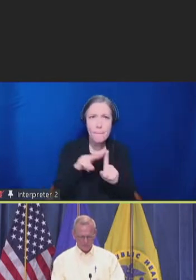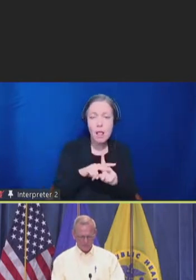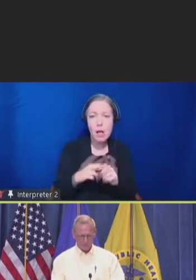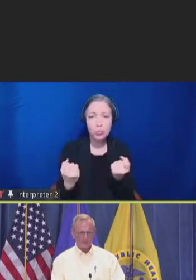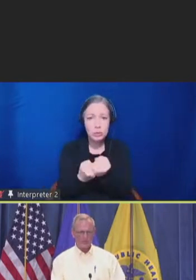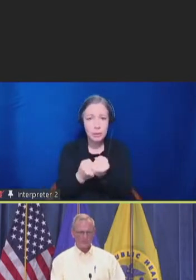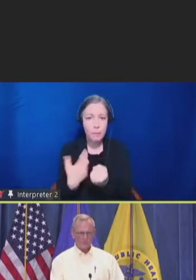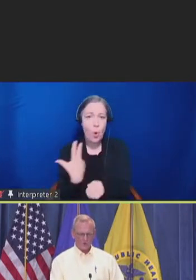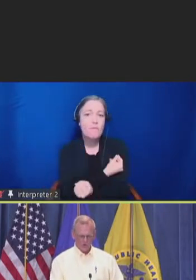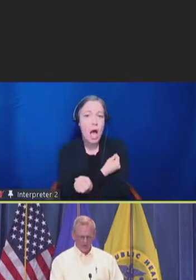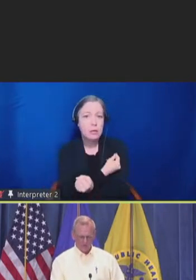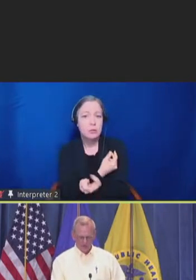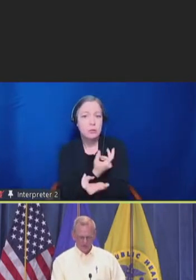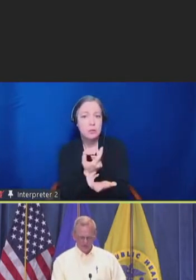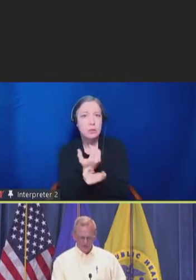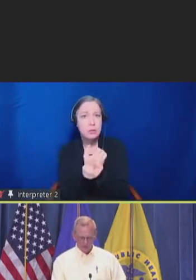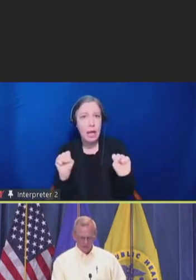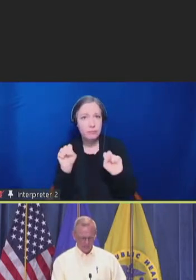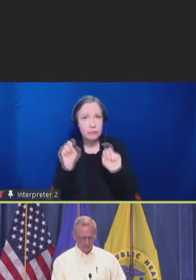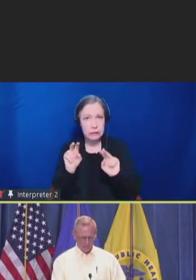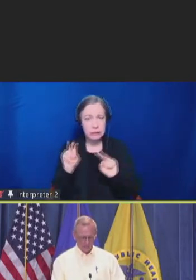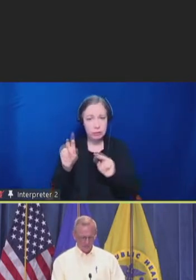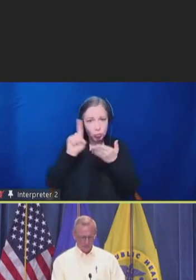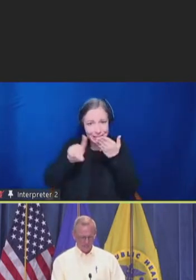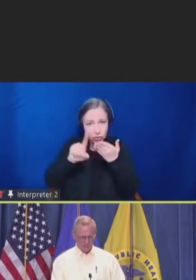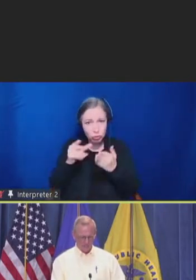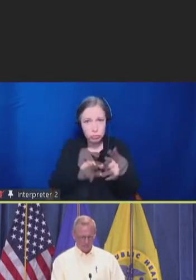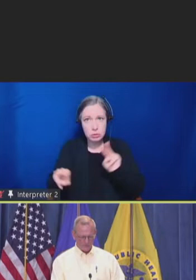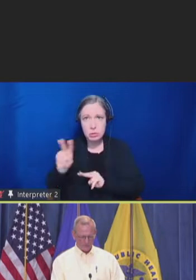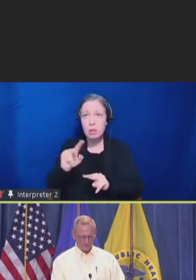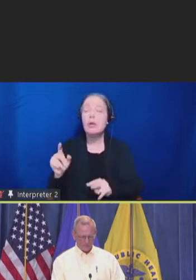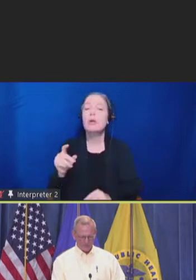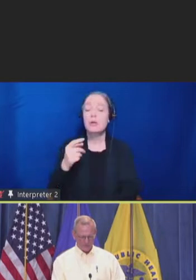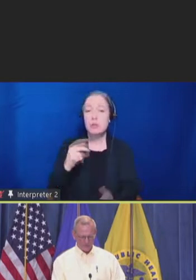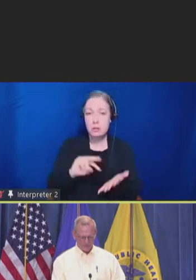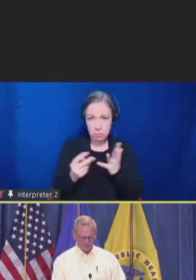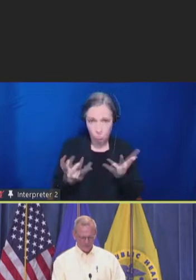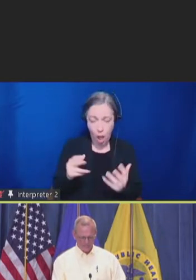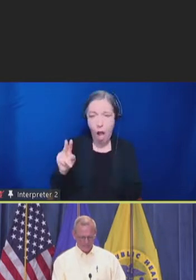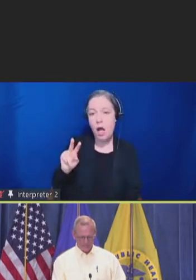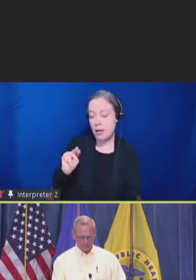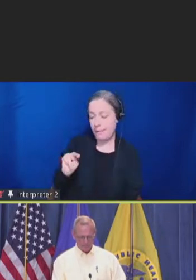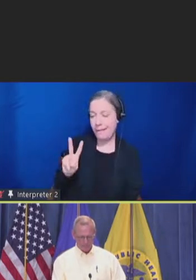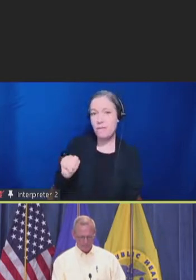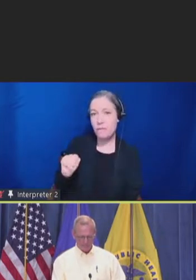Therefore, NVAC recommends Congress increase vaccine safety funding in the next budget